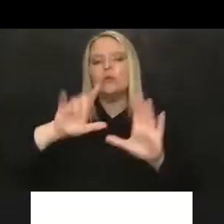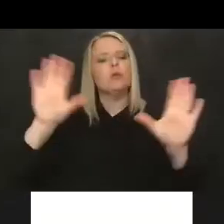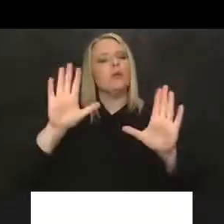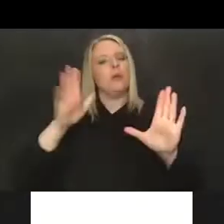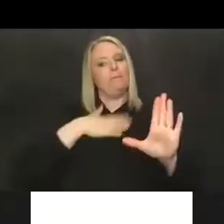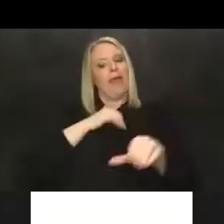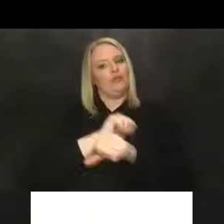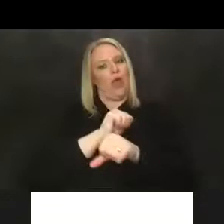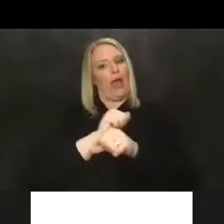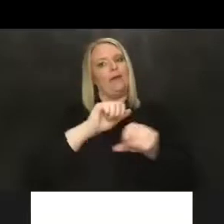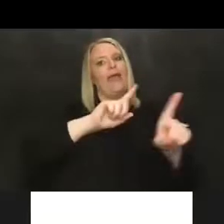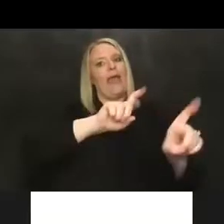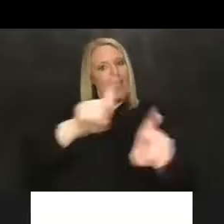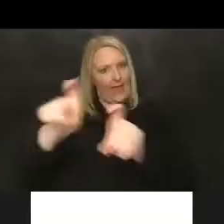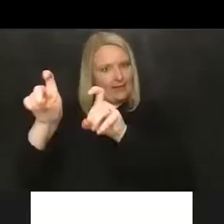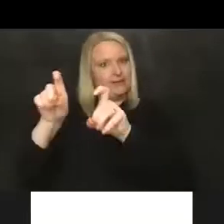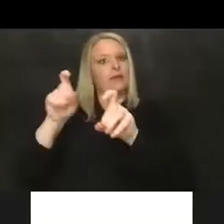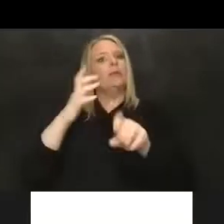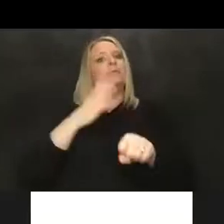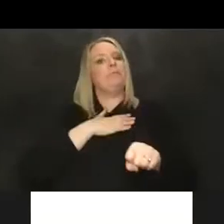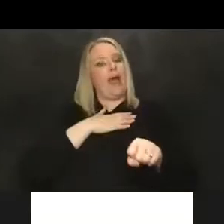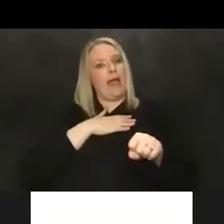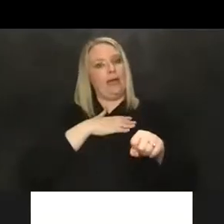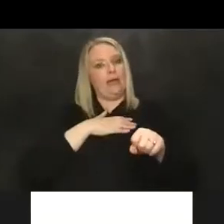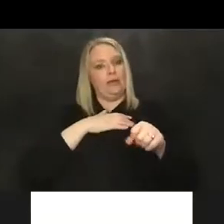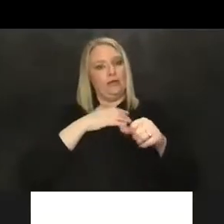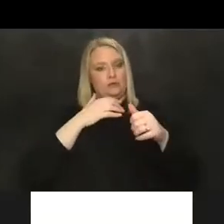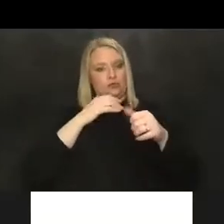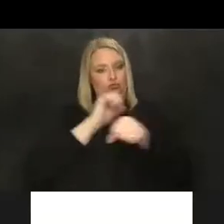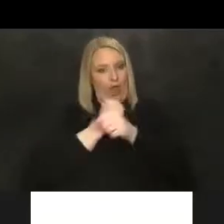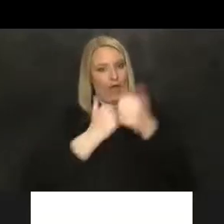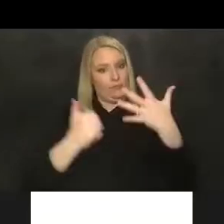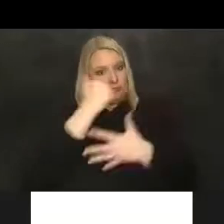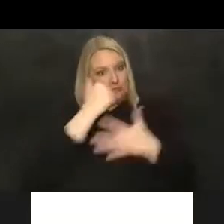ask questions, my job is to problematize as a writer, and, you know, as John Lewis said,